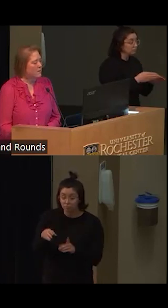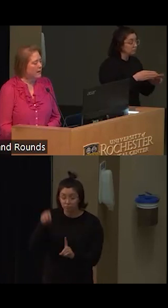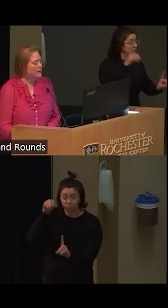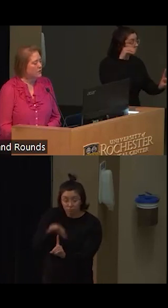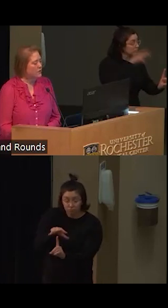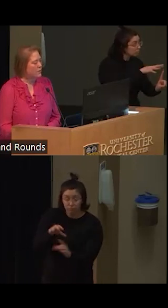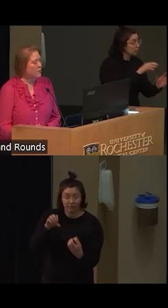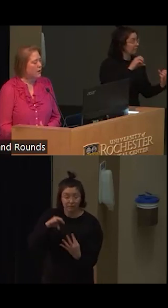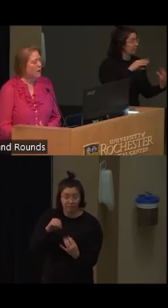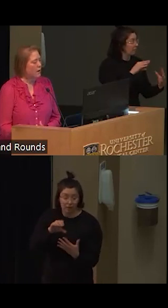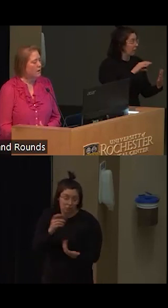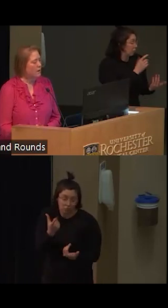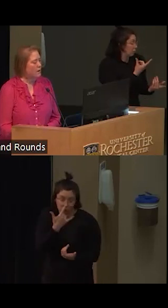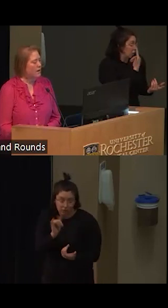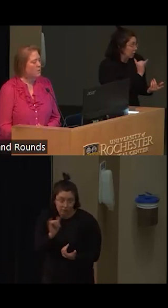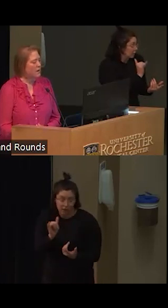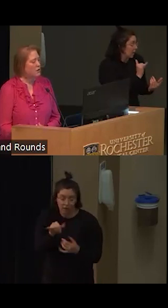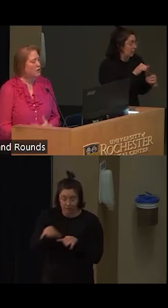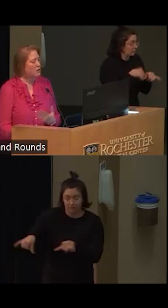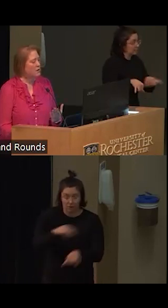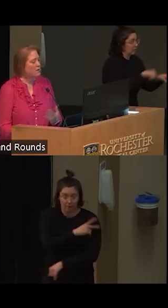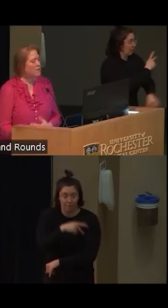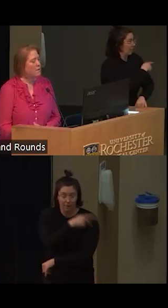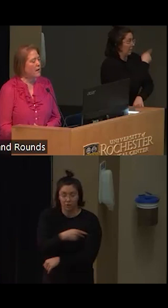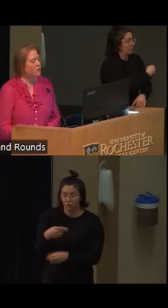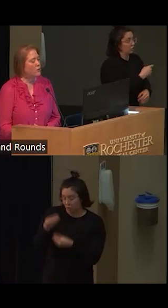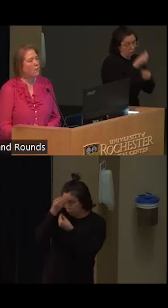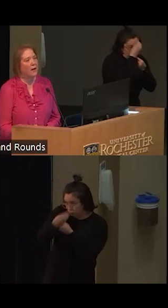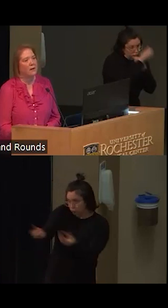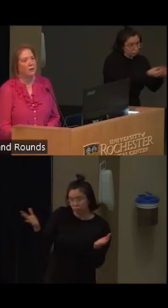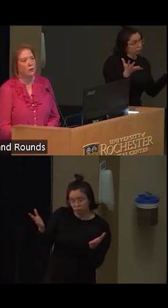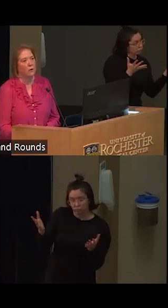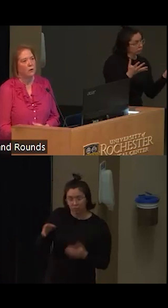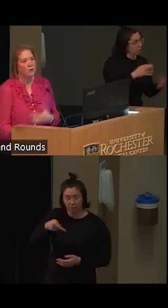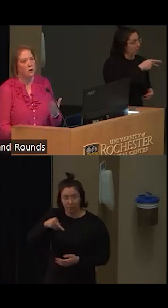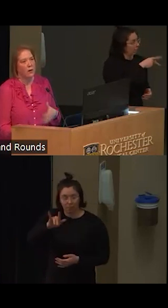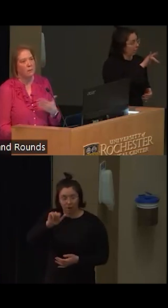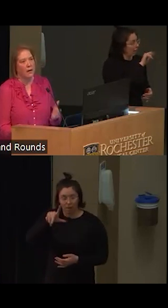feedback session where the standardized patient is giving feedback to our pilot group so we ran